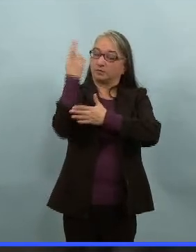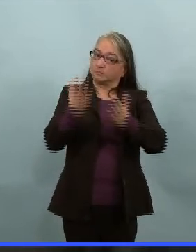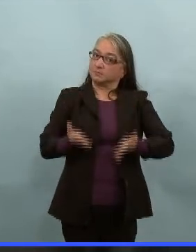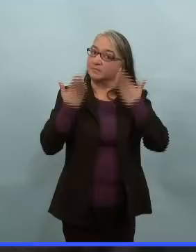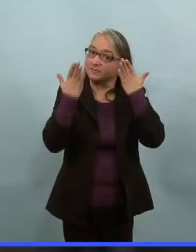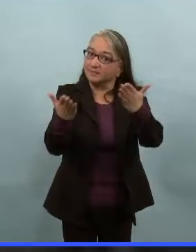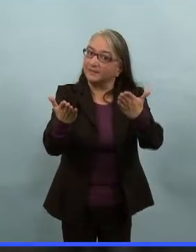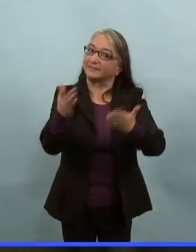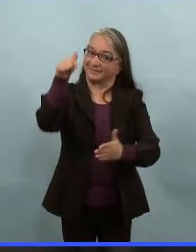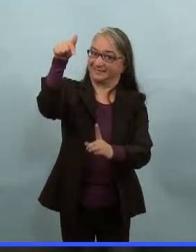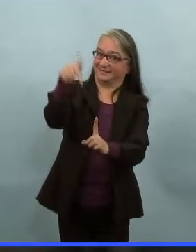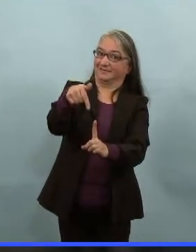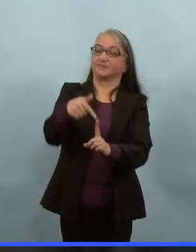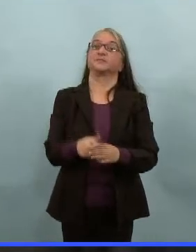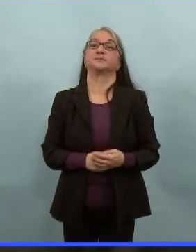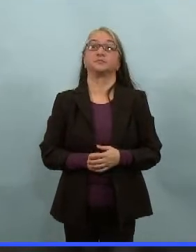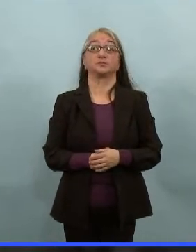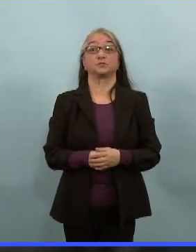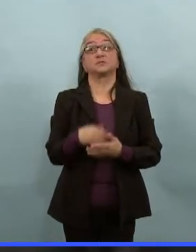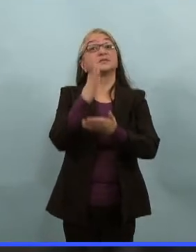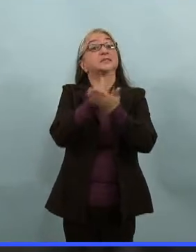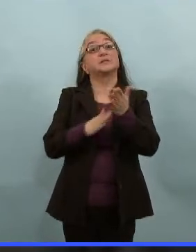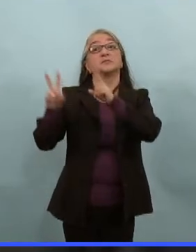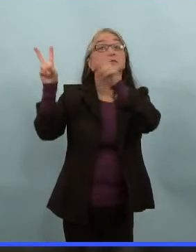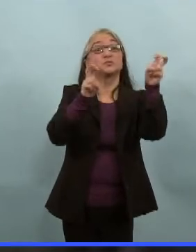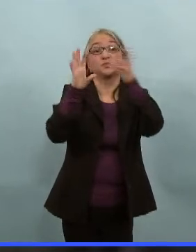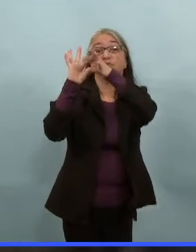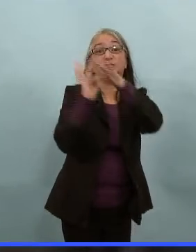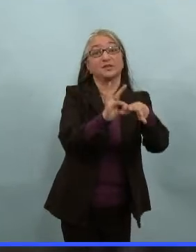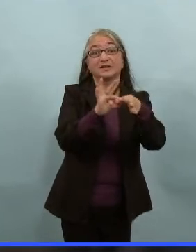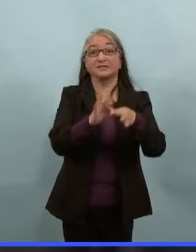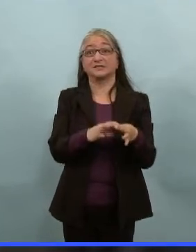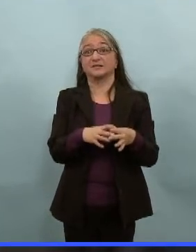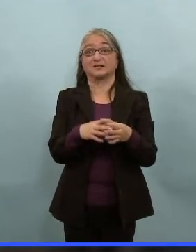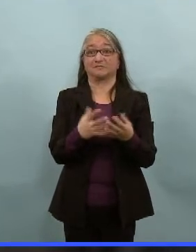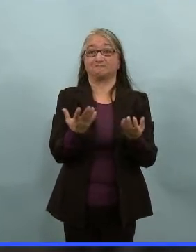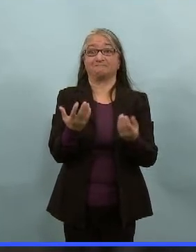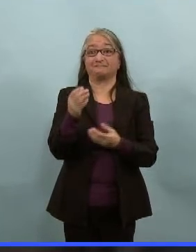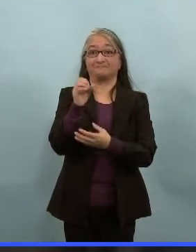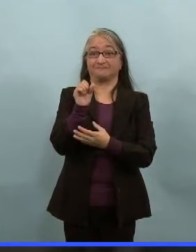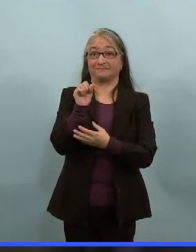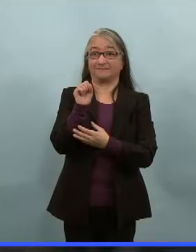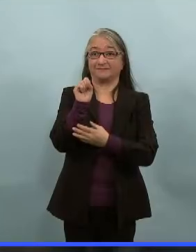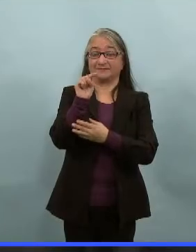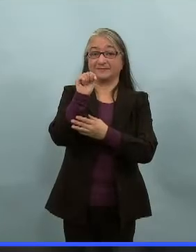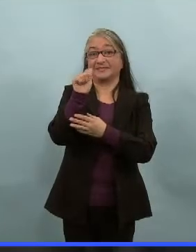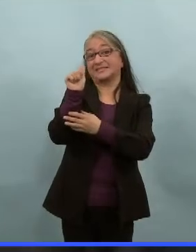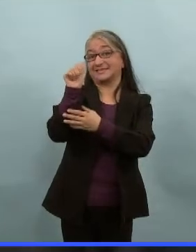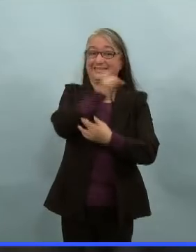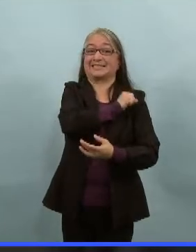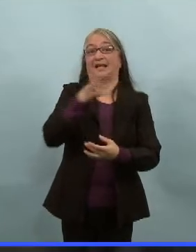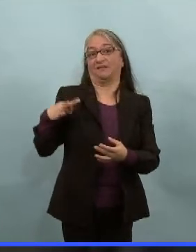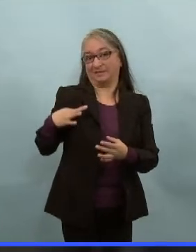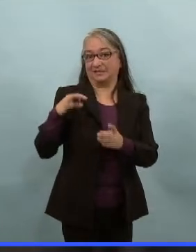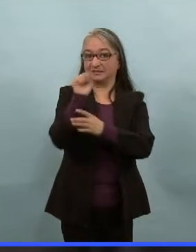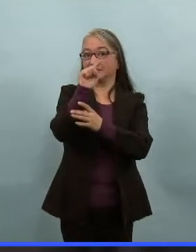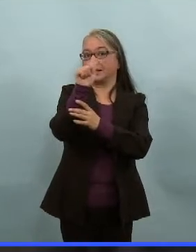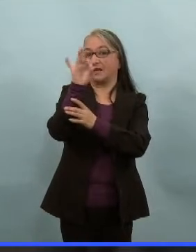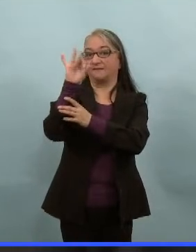issues related to staffing in certain sectors and is very impactful when people are off so omicron